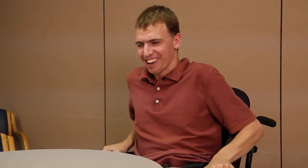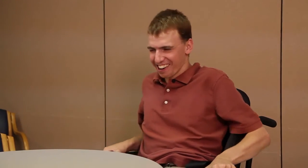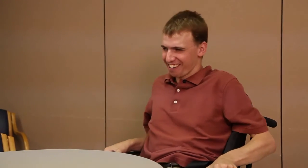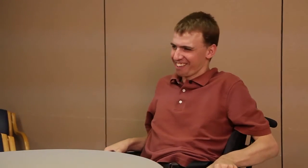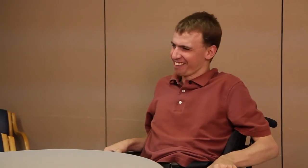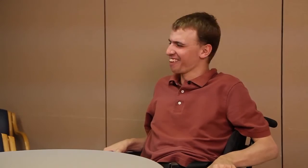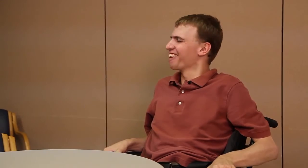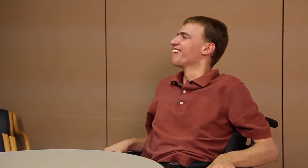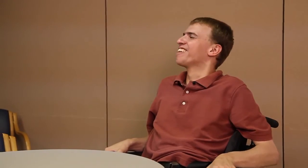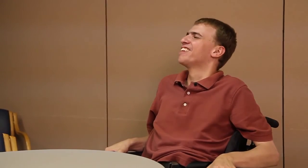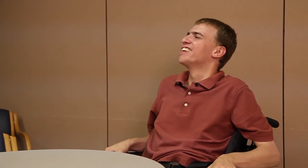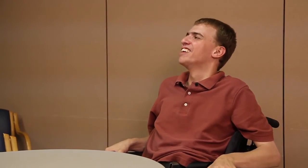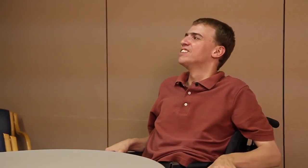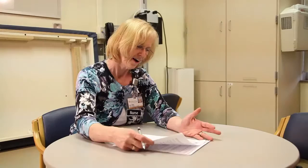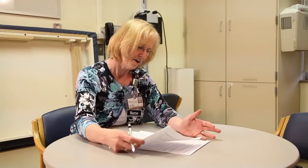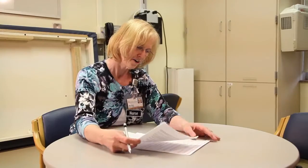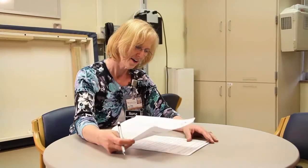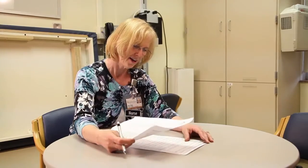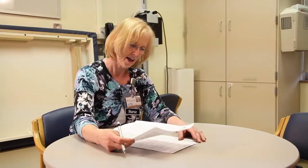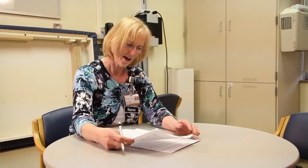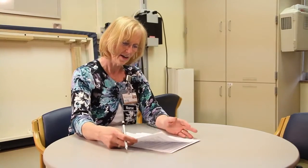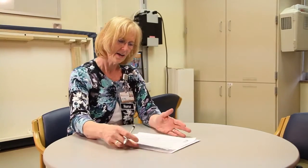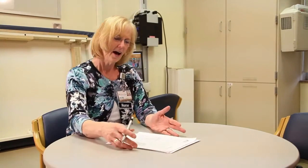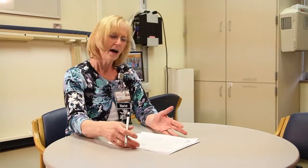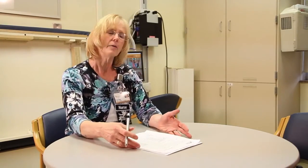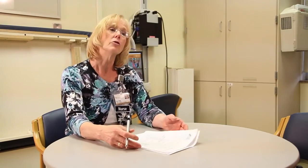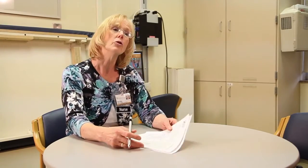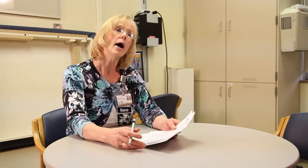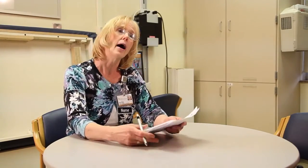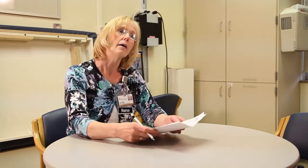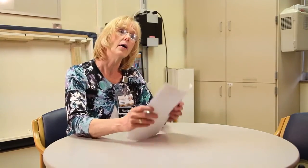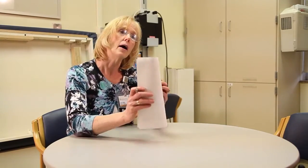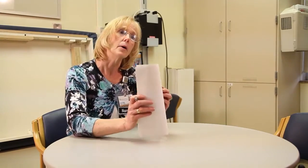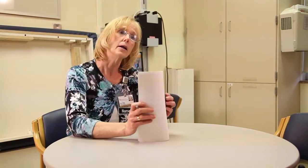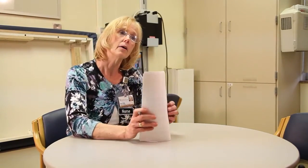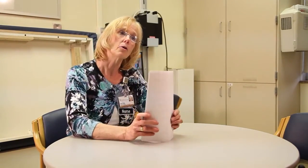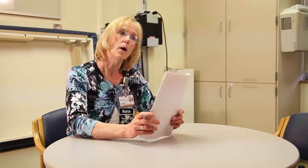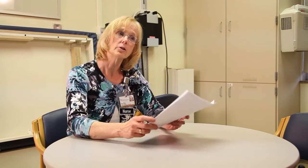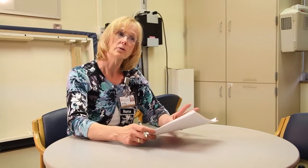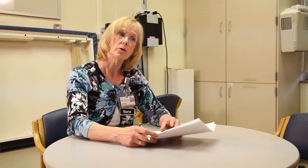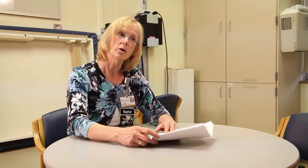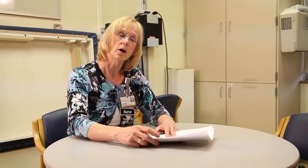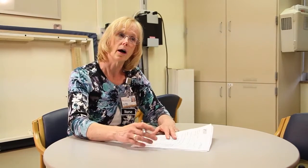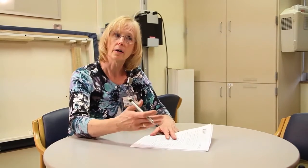Yeah, it does. - Alright, and, do you have any other questions or